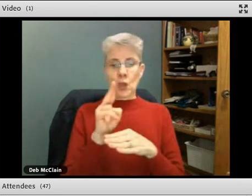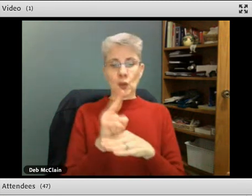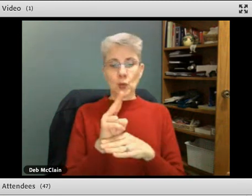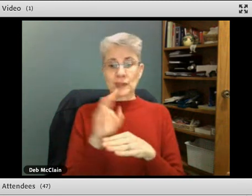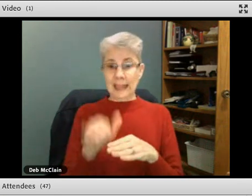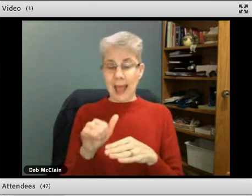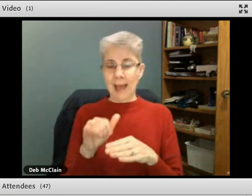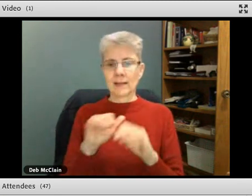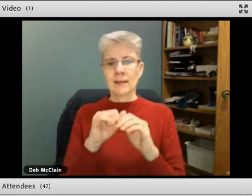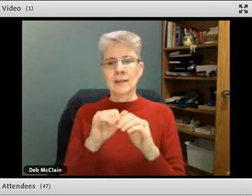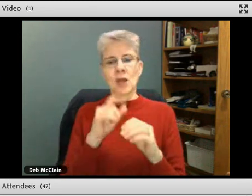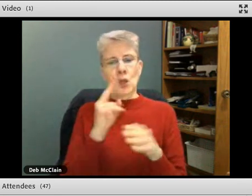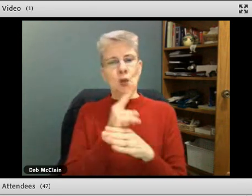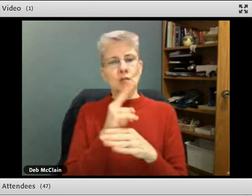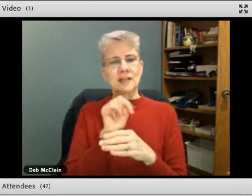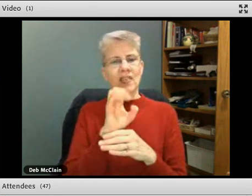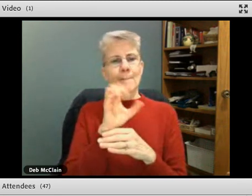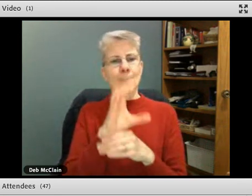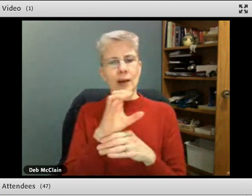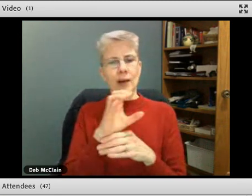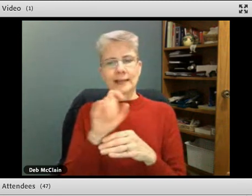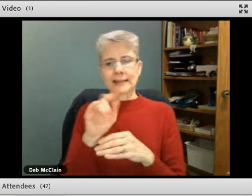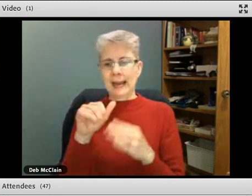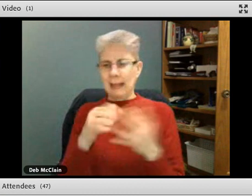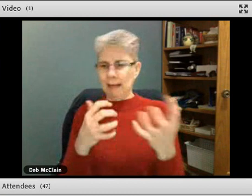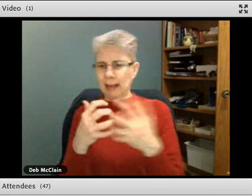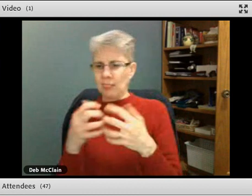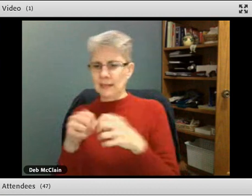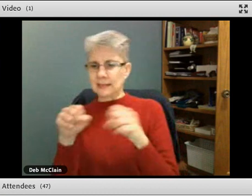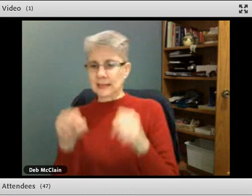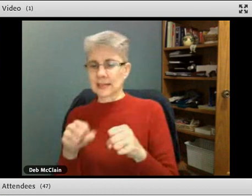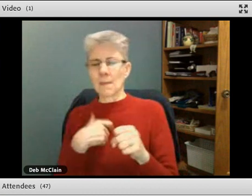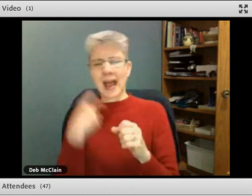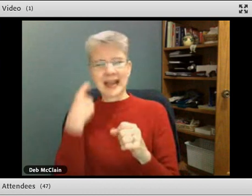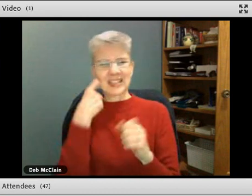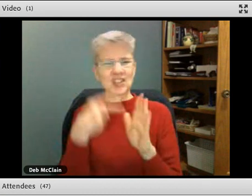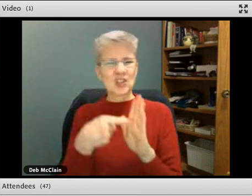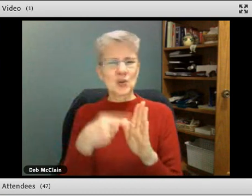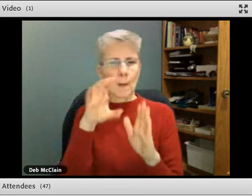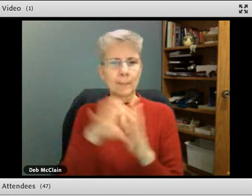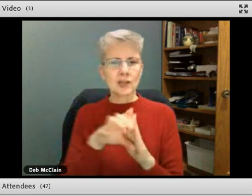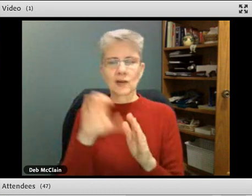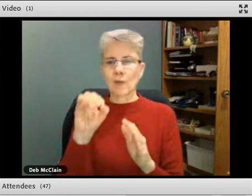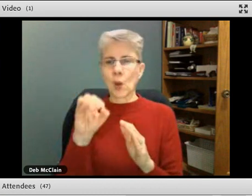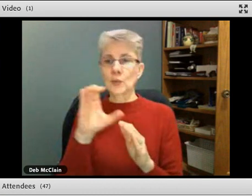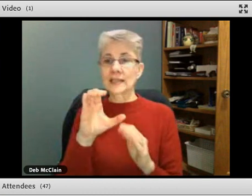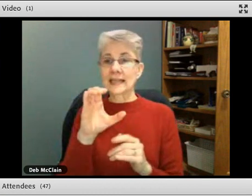I just showed you a picture of a OCLC cataloging interface display.